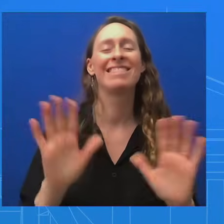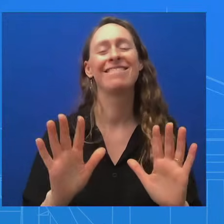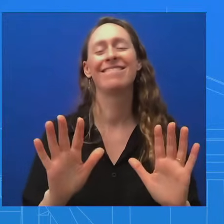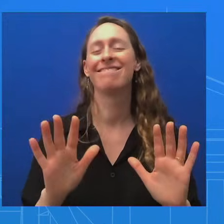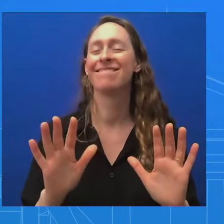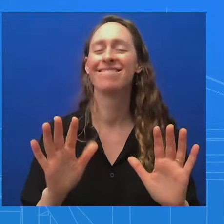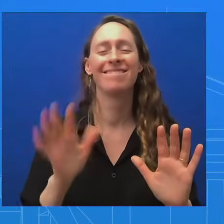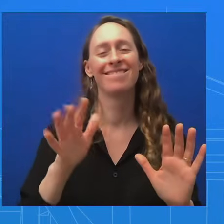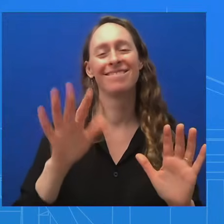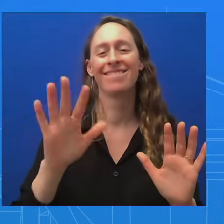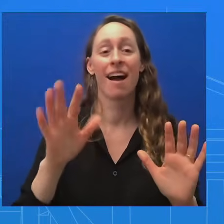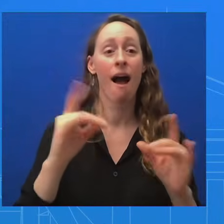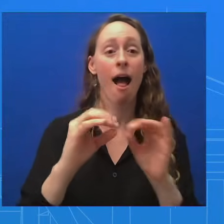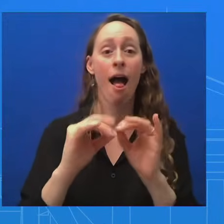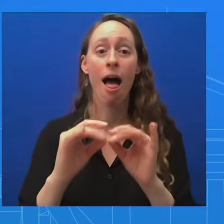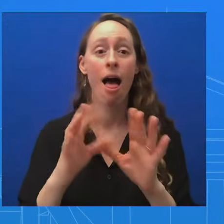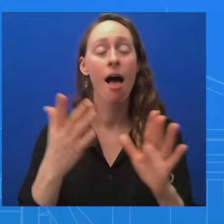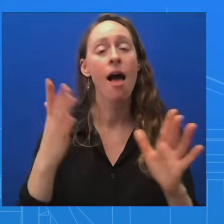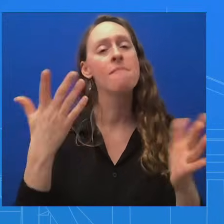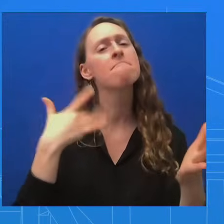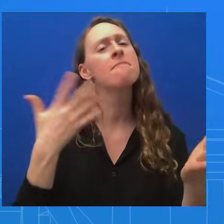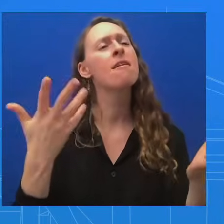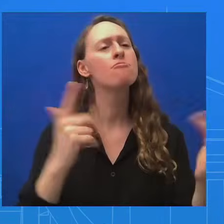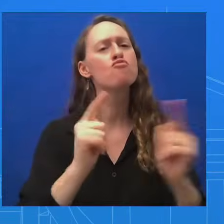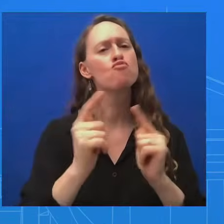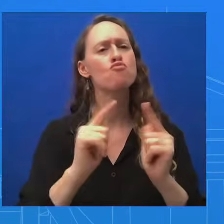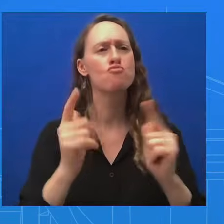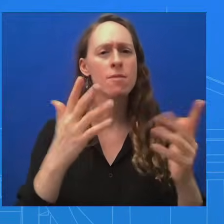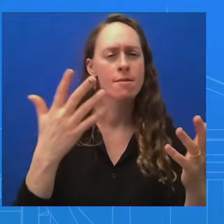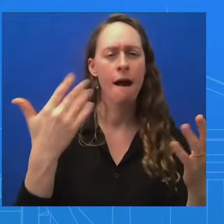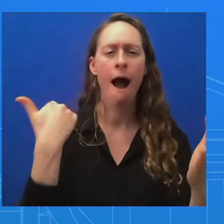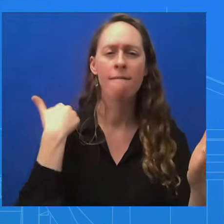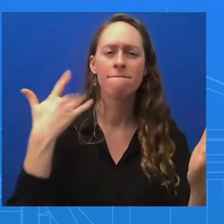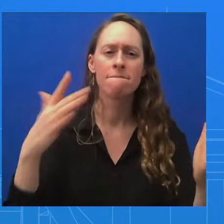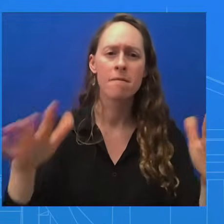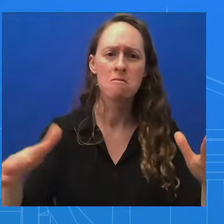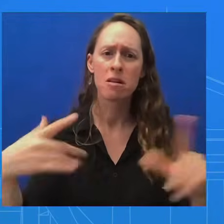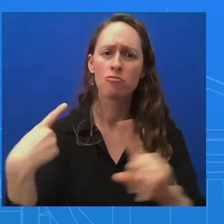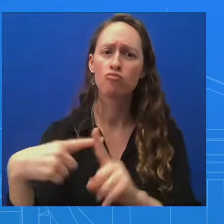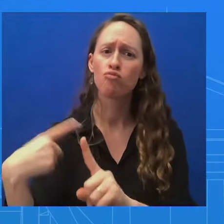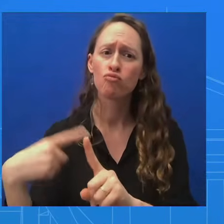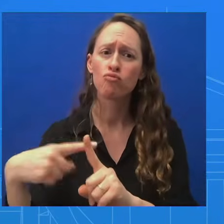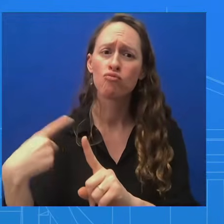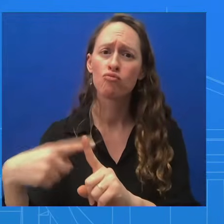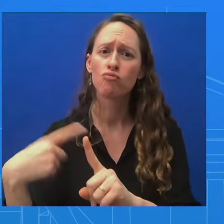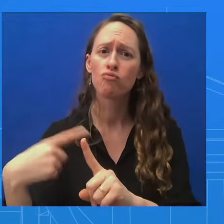And there was, again, broad agreement to -- to certainly deal with making sure Ukraine gets the funding that they need,